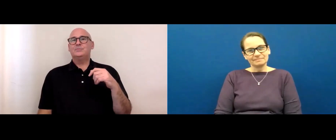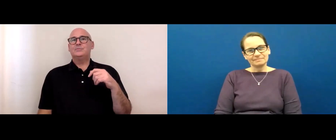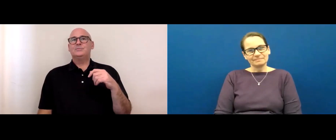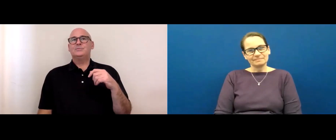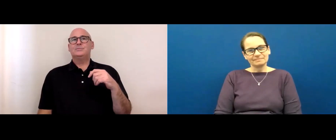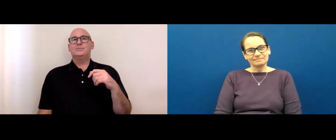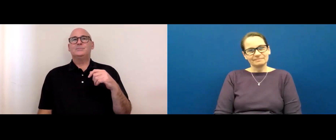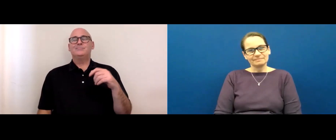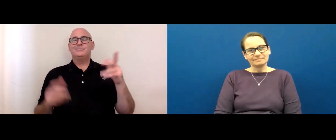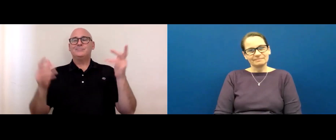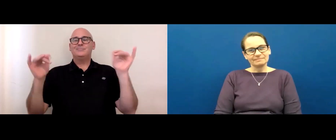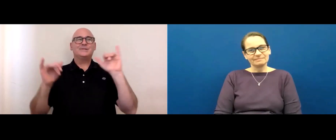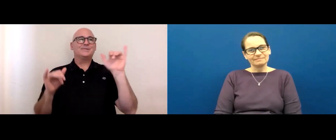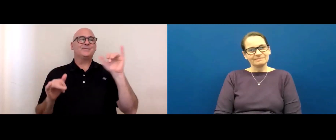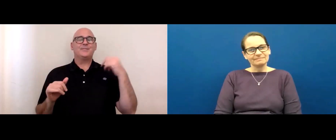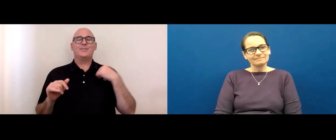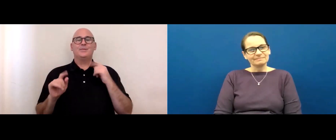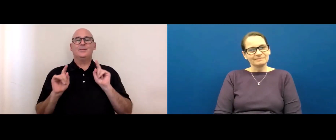I can remember um